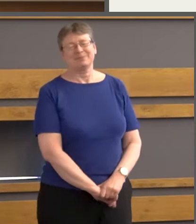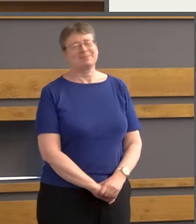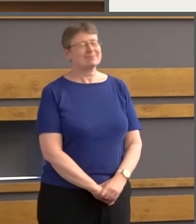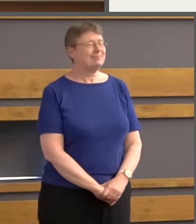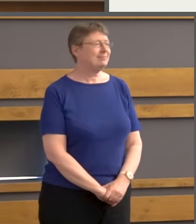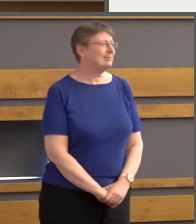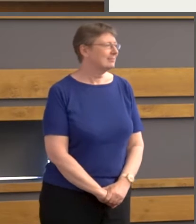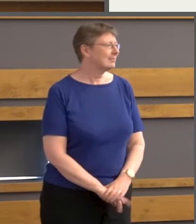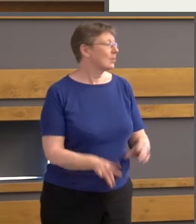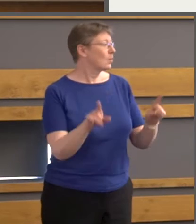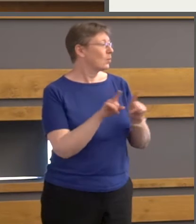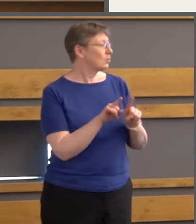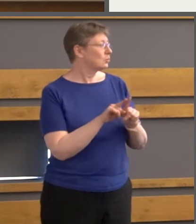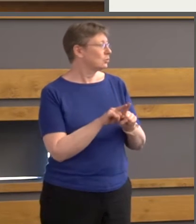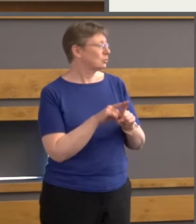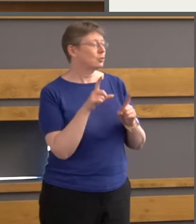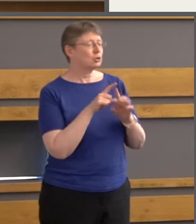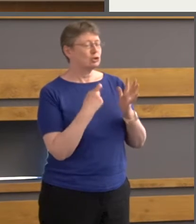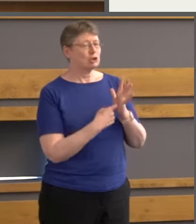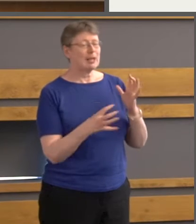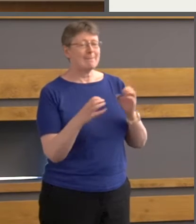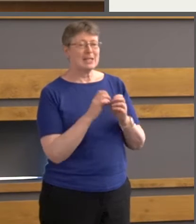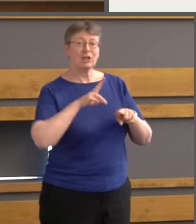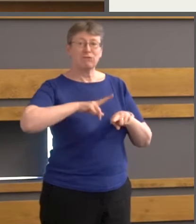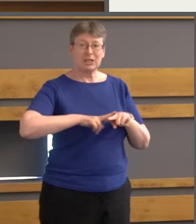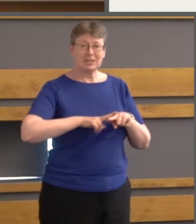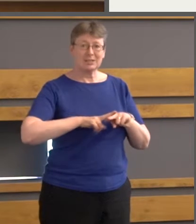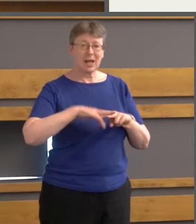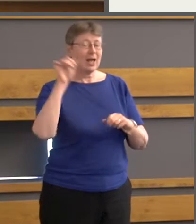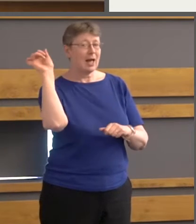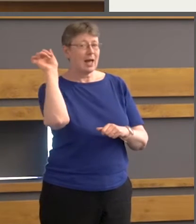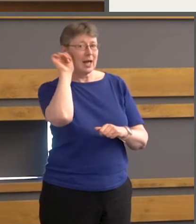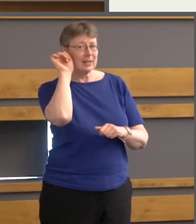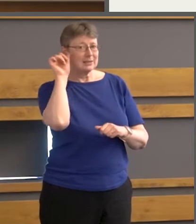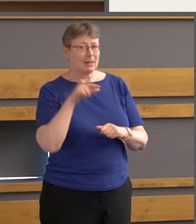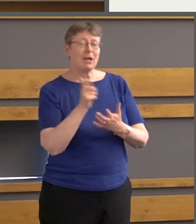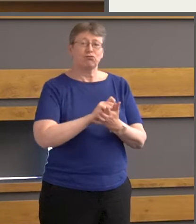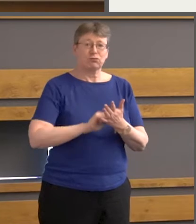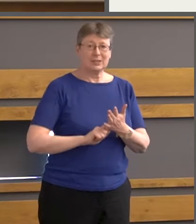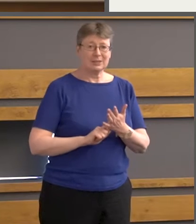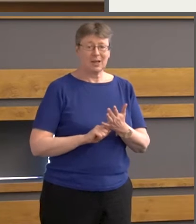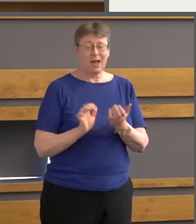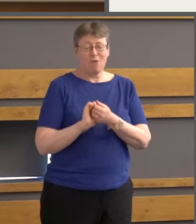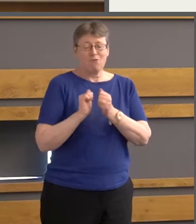We are also joined by Dr. Bashabi Fraser, an academic and writer and close friend of the museum,